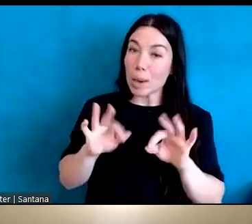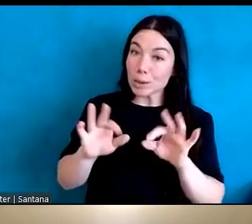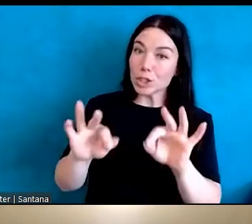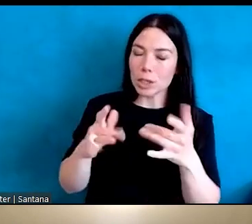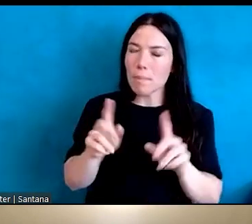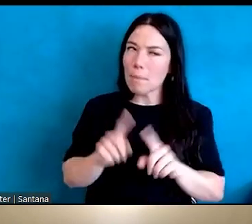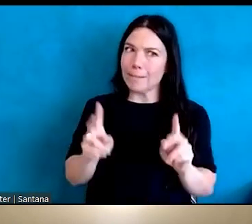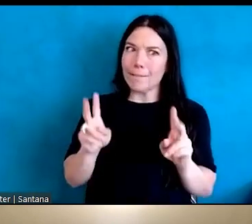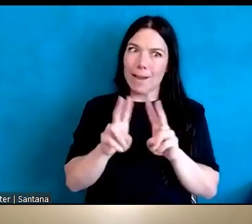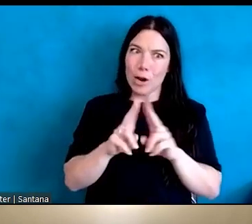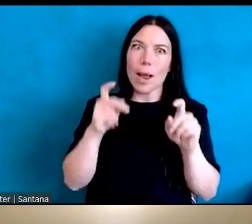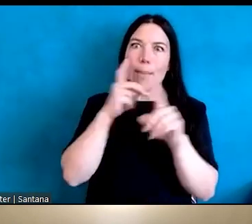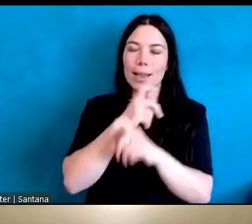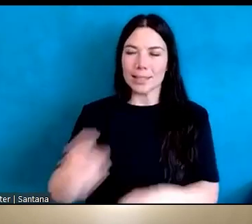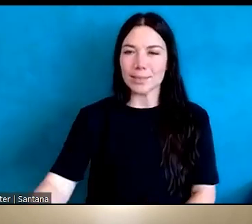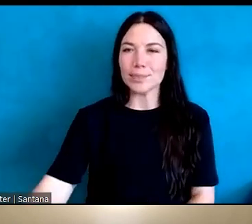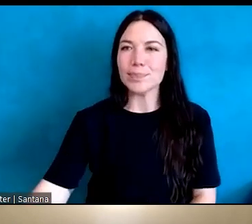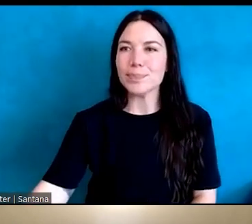So, there's been a large emphasis on input quantity.